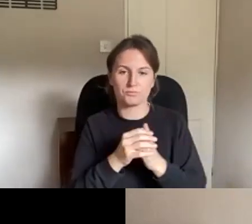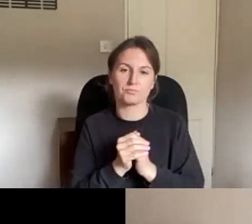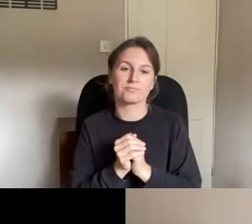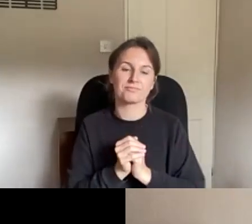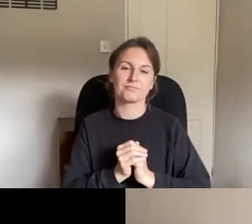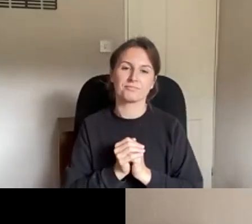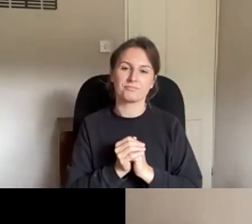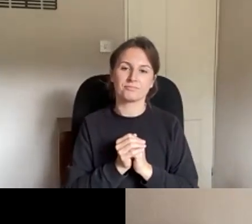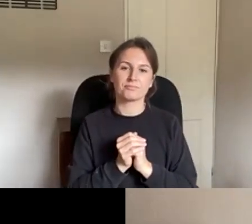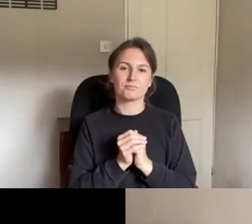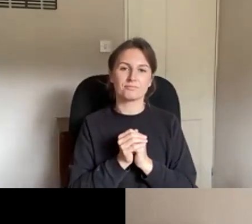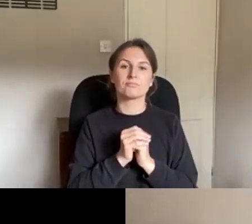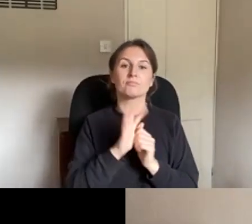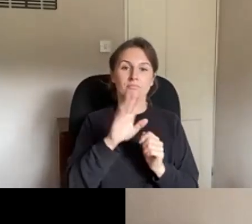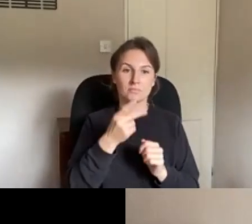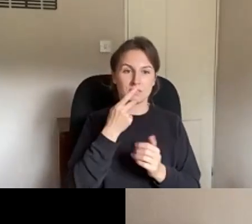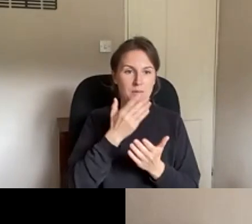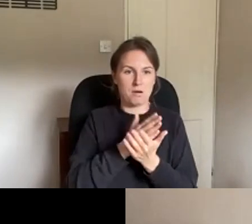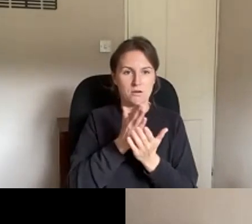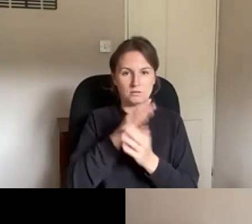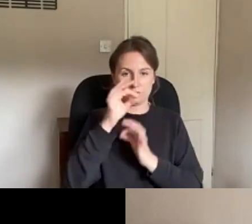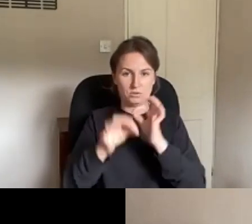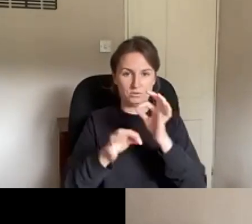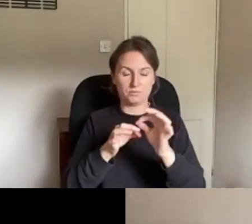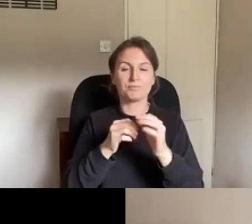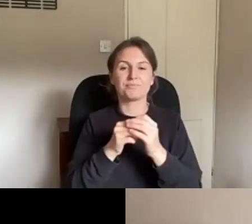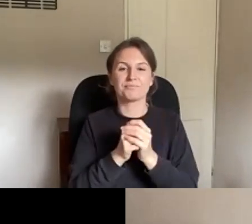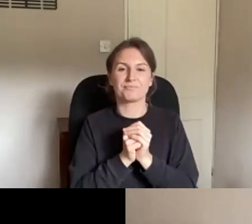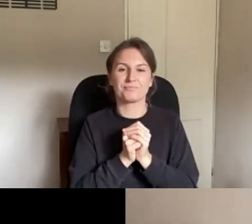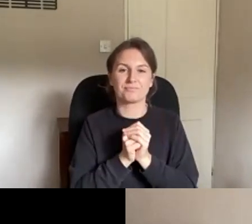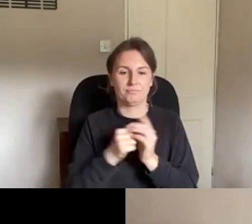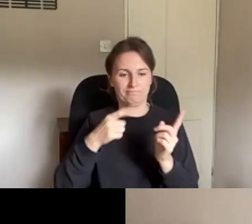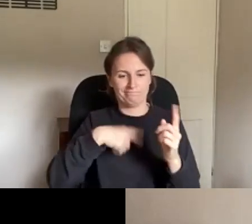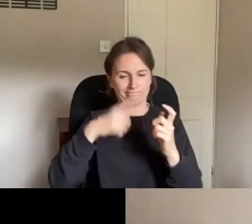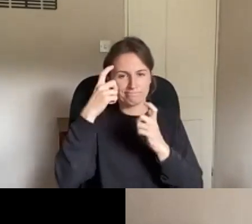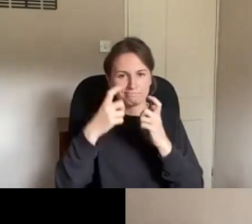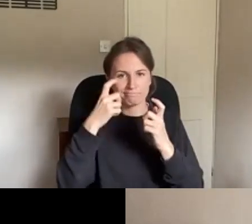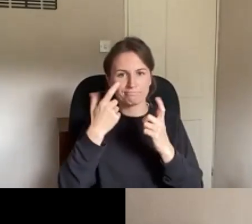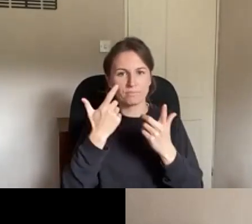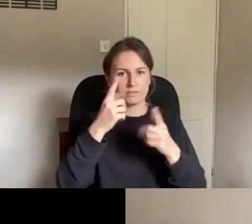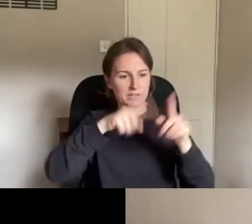Then to answer the second part of the question, we are considering the diversity, accessibility,